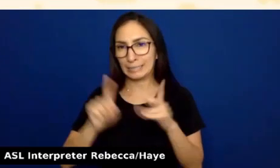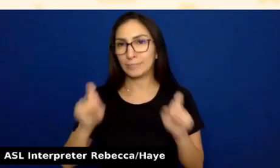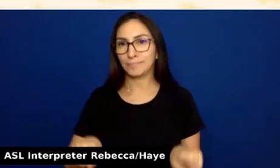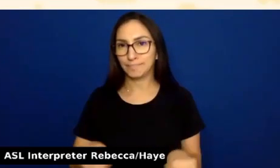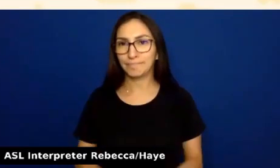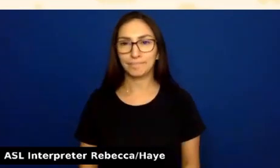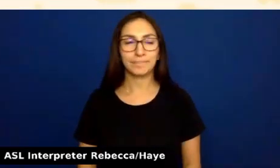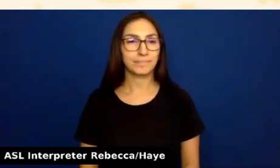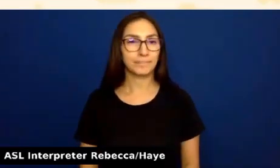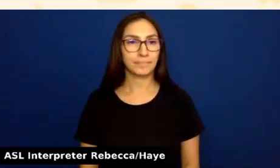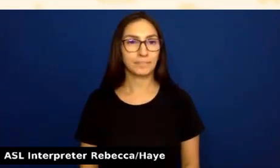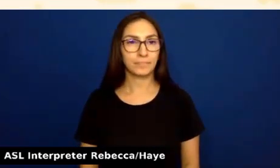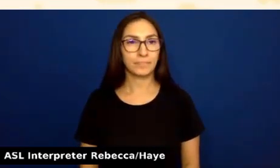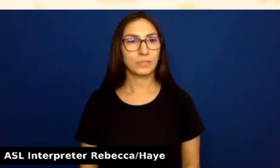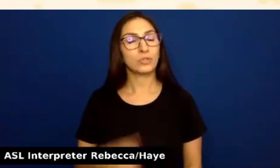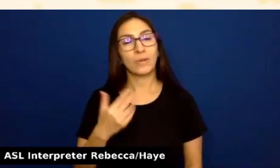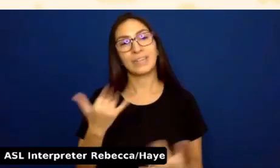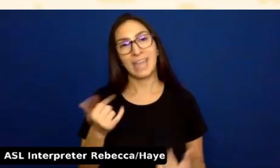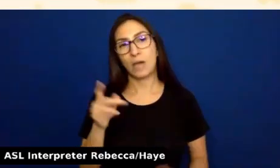So here we are on the Divi site and I'm going to do the same thing.